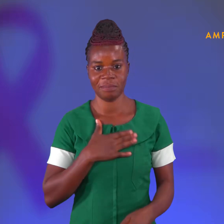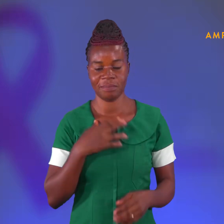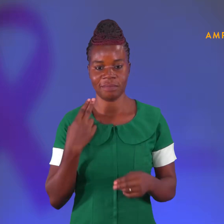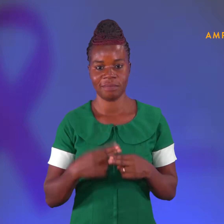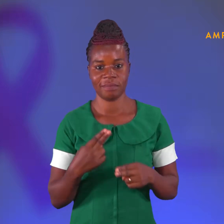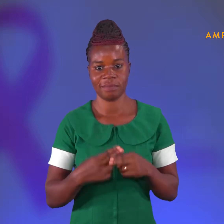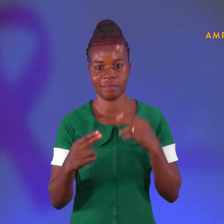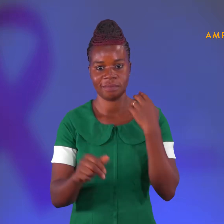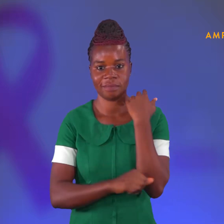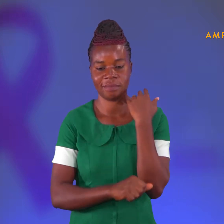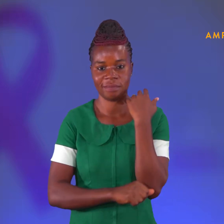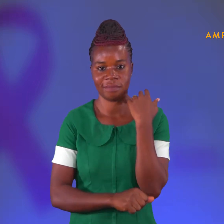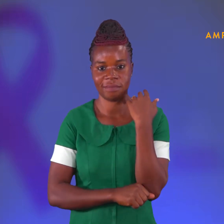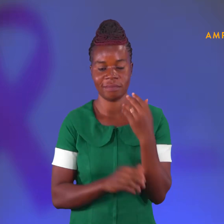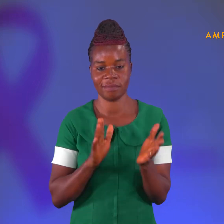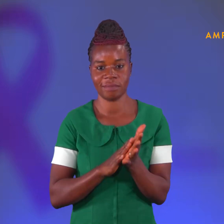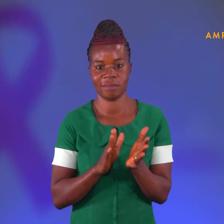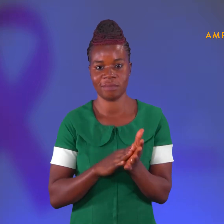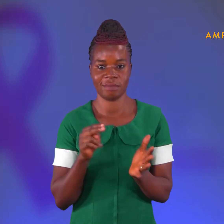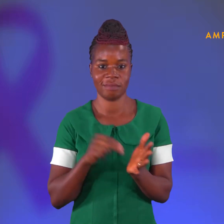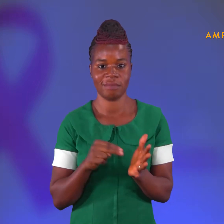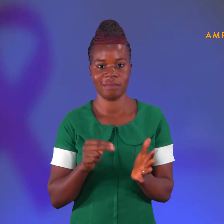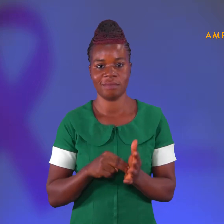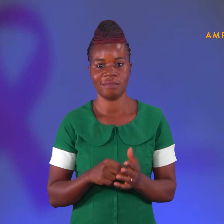My name is Angelina. Am a school nurse.